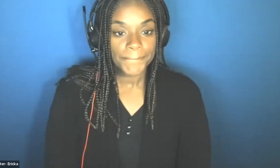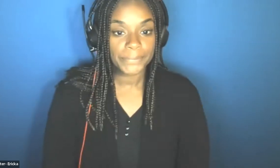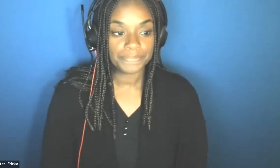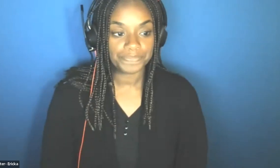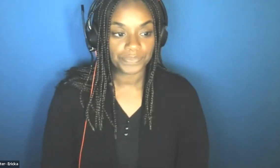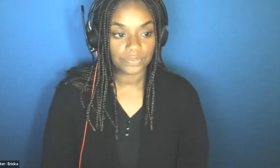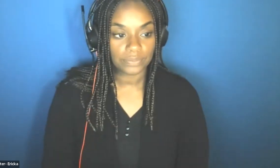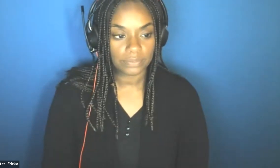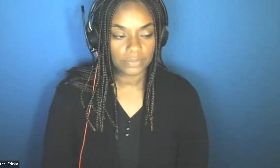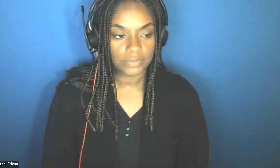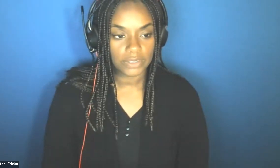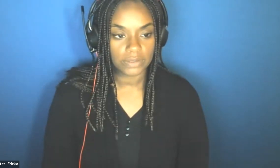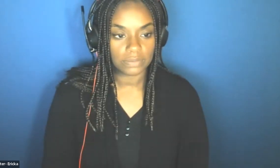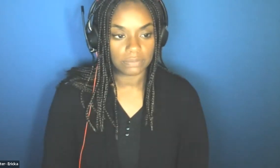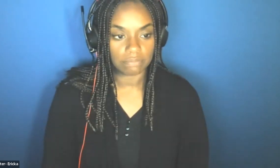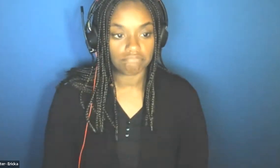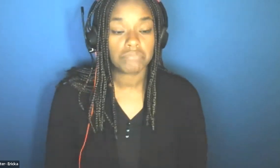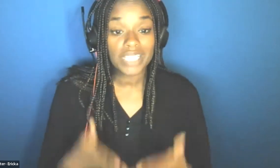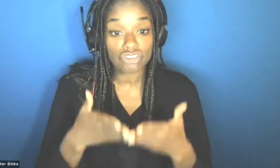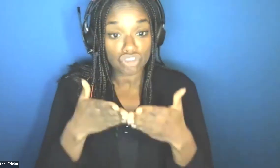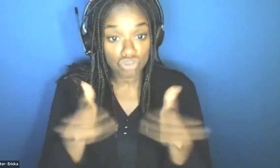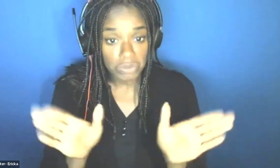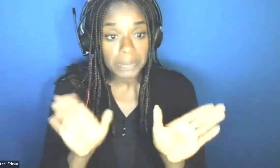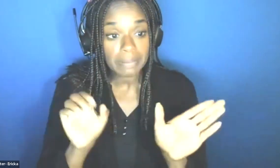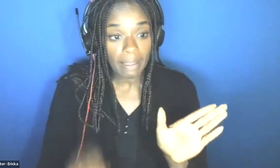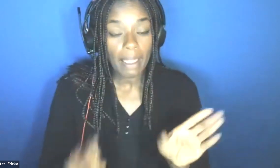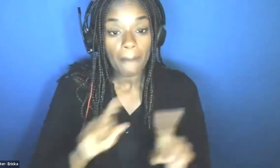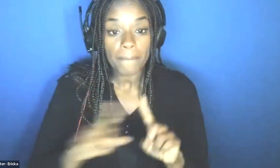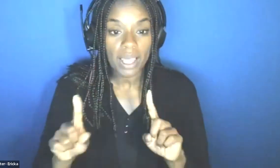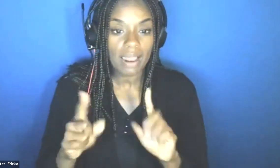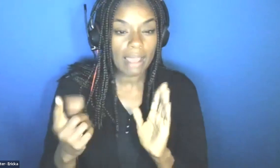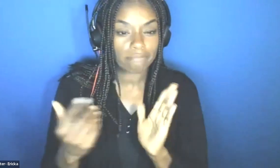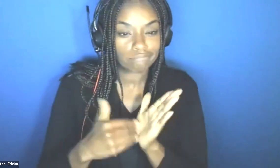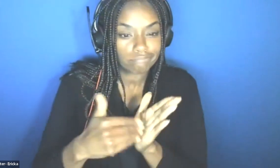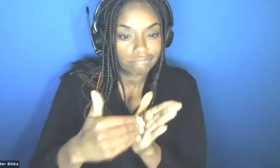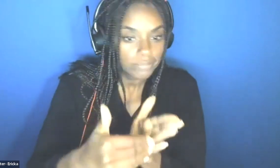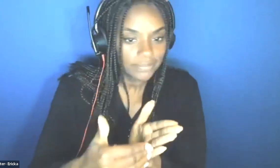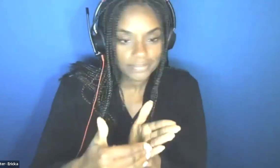They can say, have you ever used, or do you current use, because answering that question wouldn't result in revealing a disability.